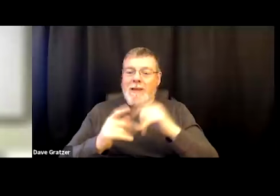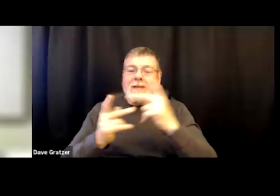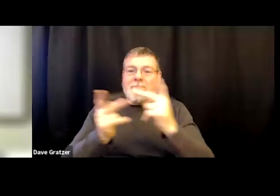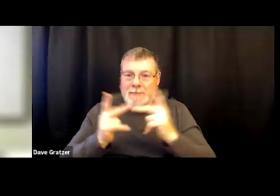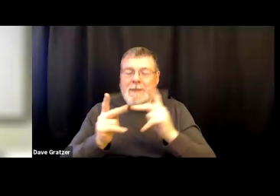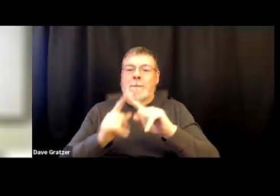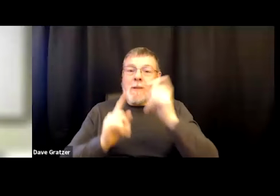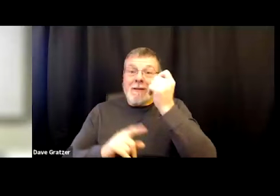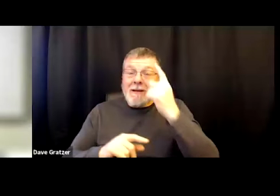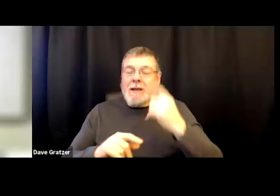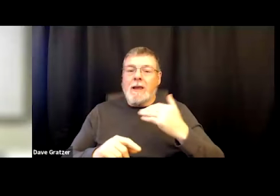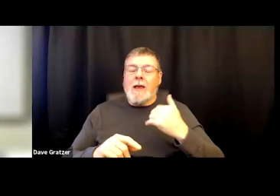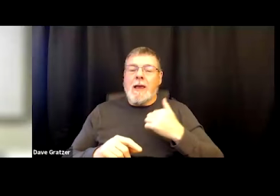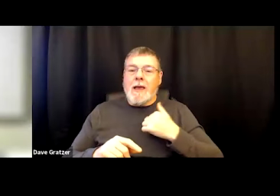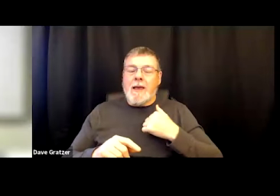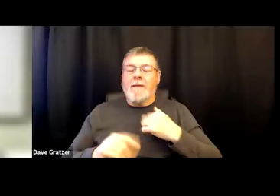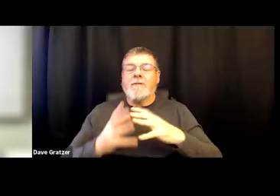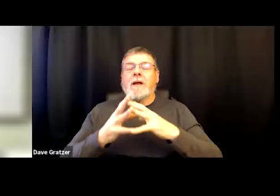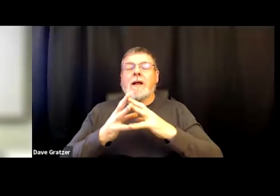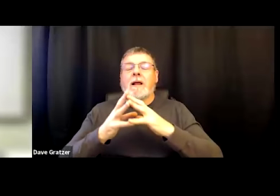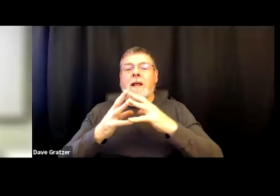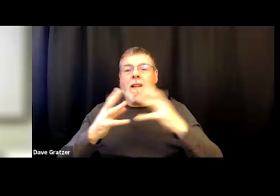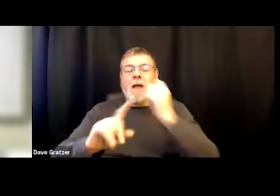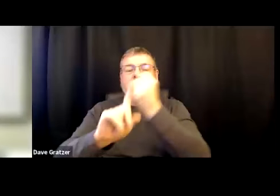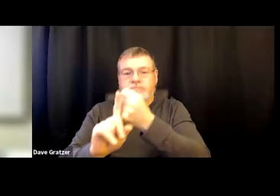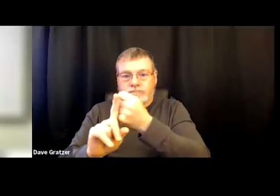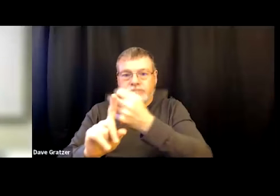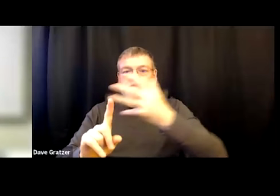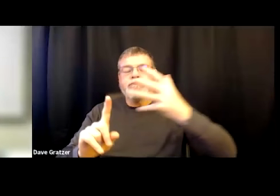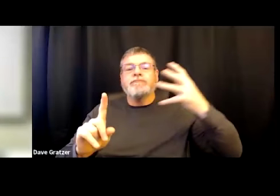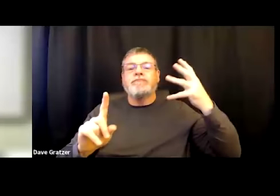but we have much magnified results